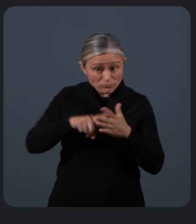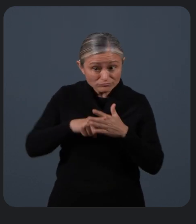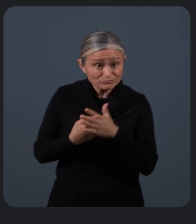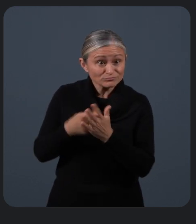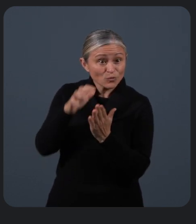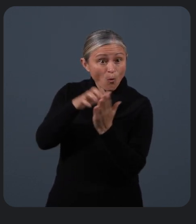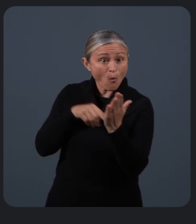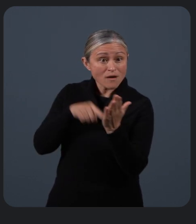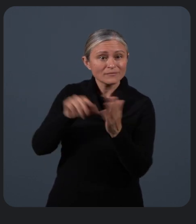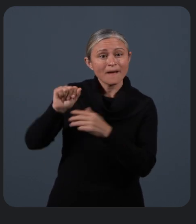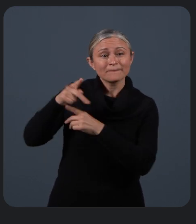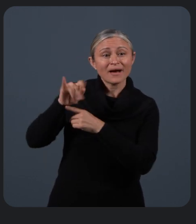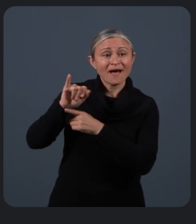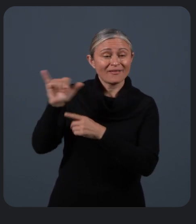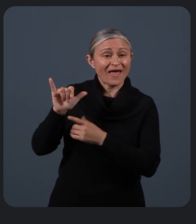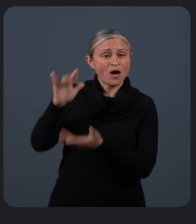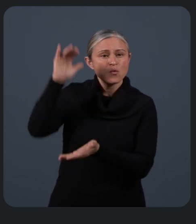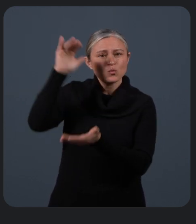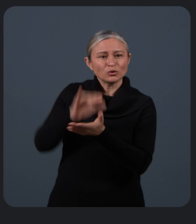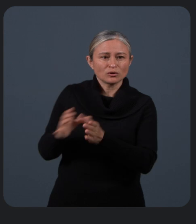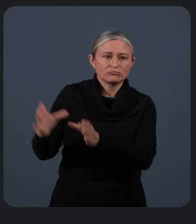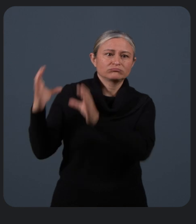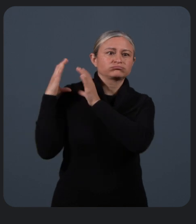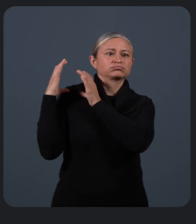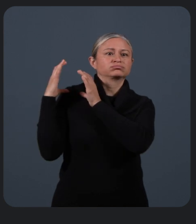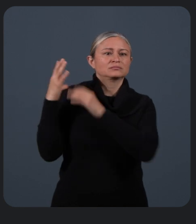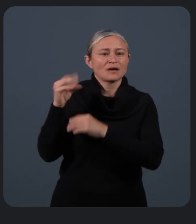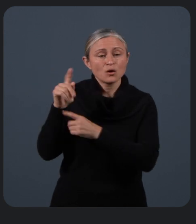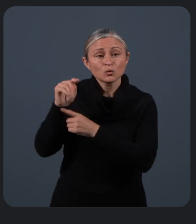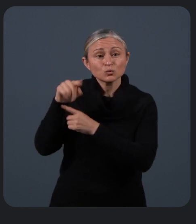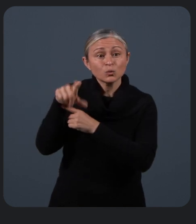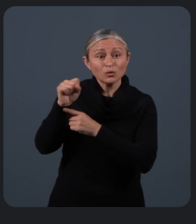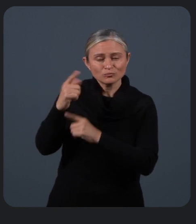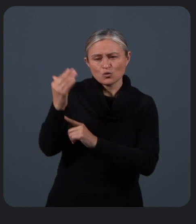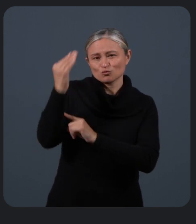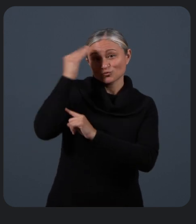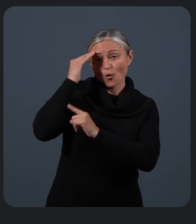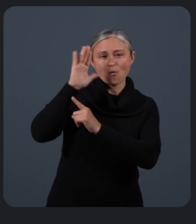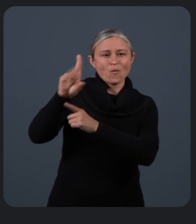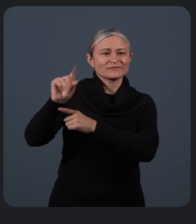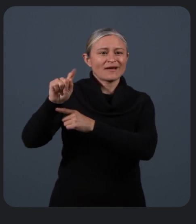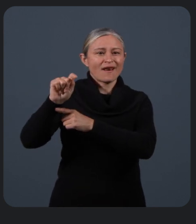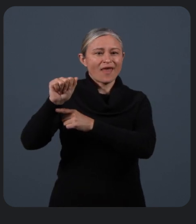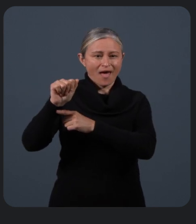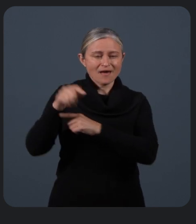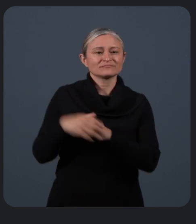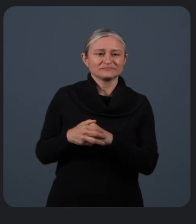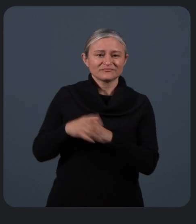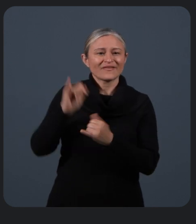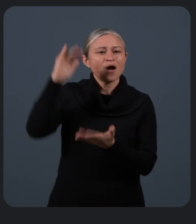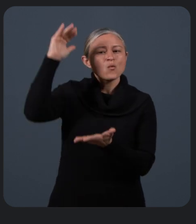reduce your workload and tools like Know Your Data allow you to mitigate fairness and bias issues.